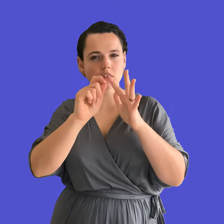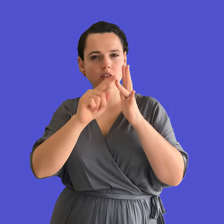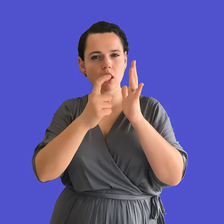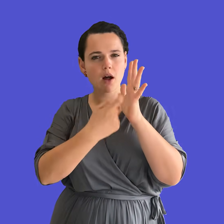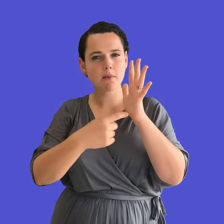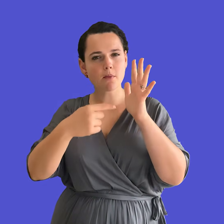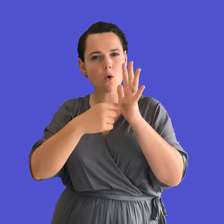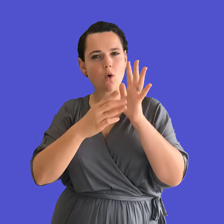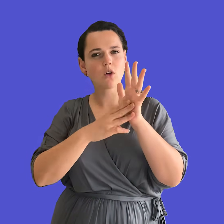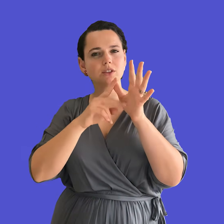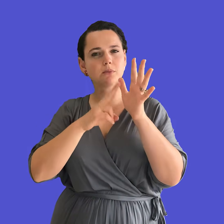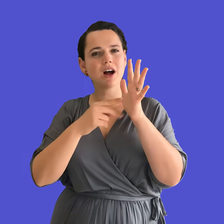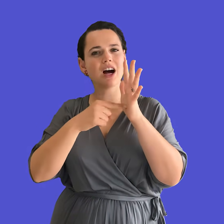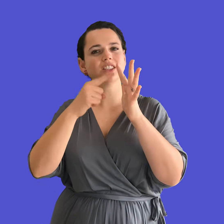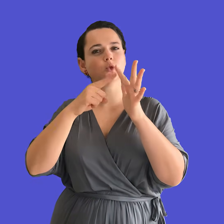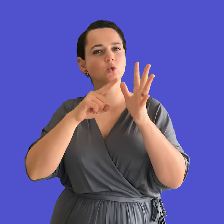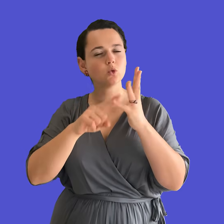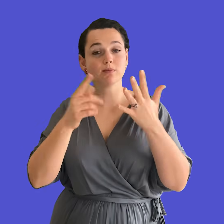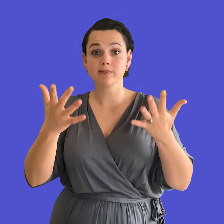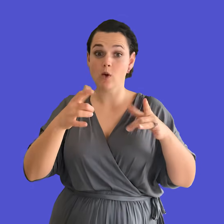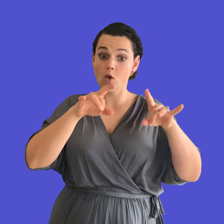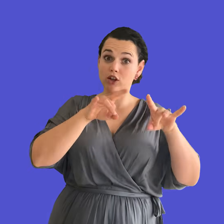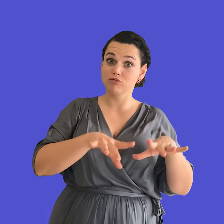Australian Sign Language.